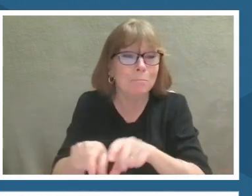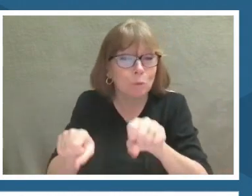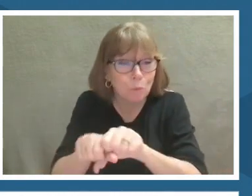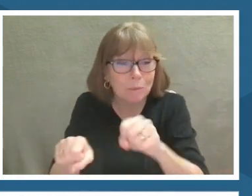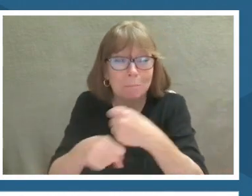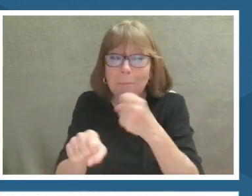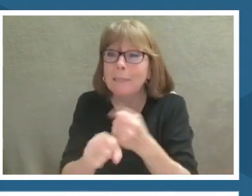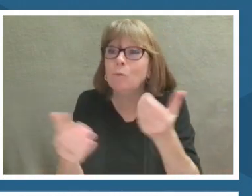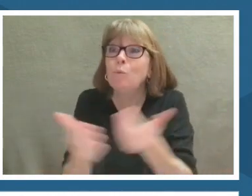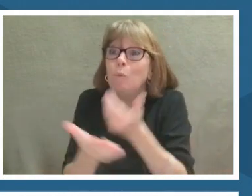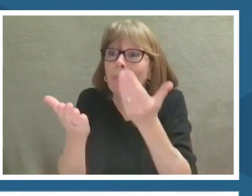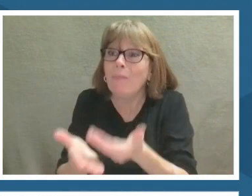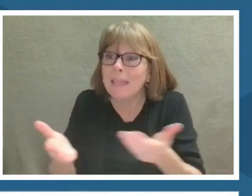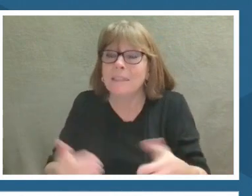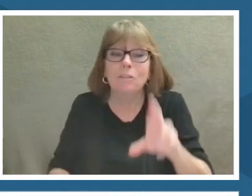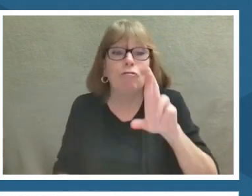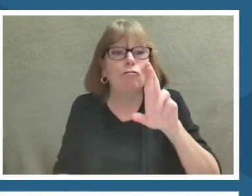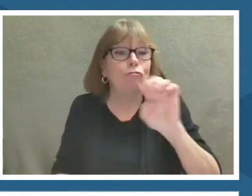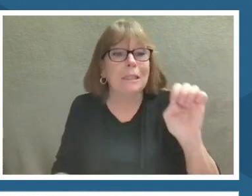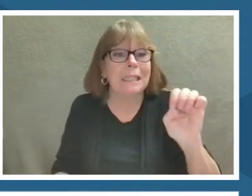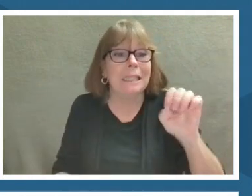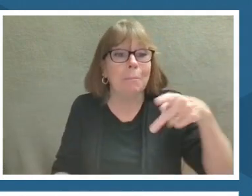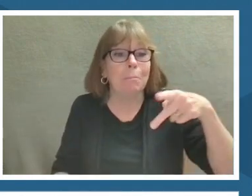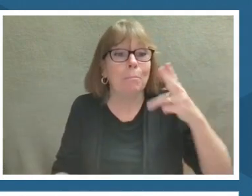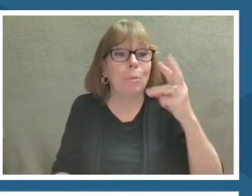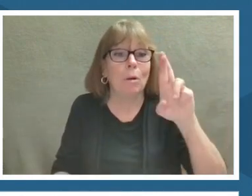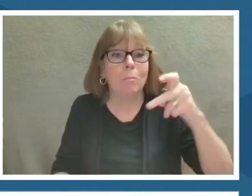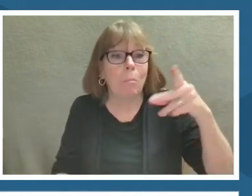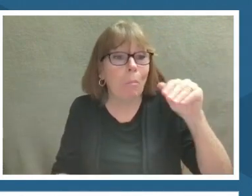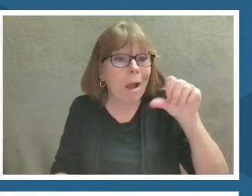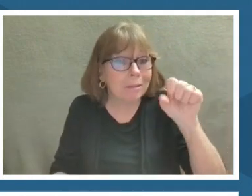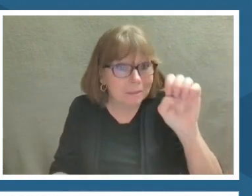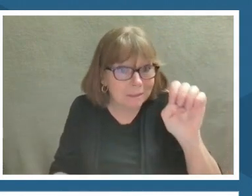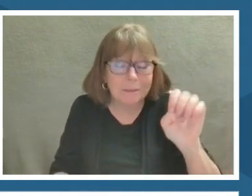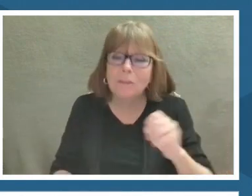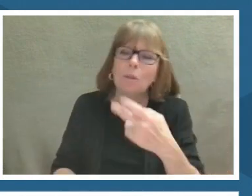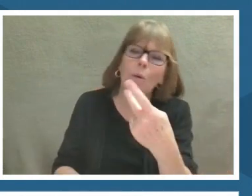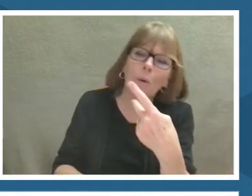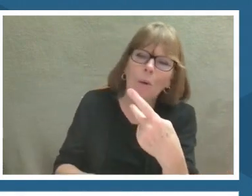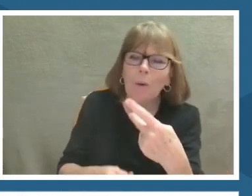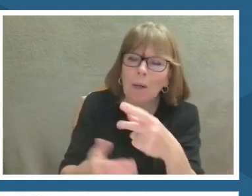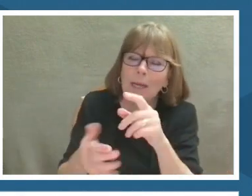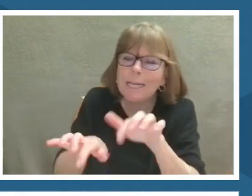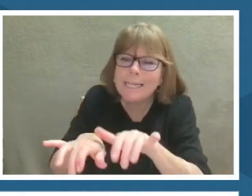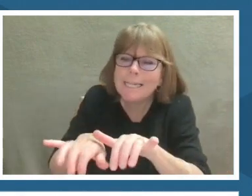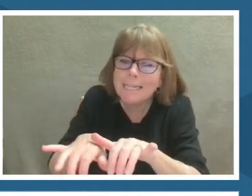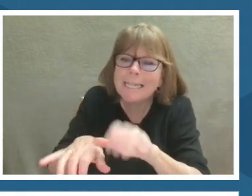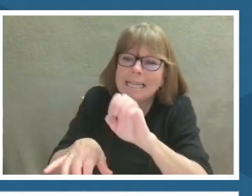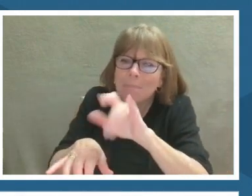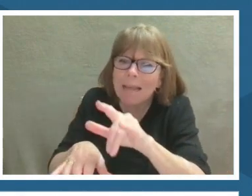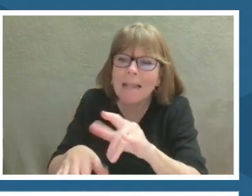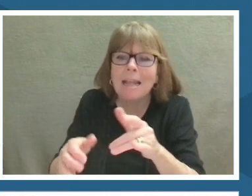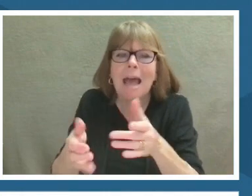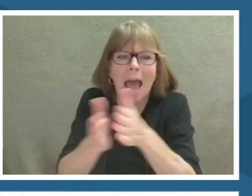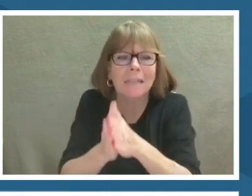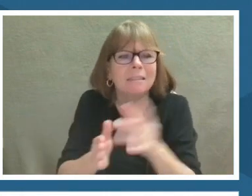what they do and and so we crafted an email together to interview someone via